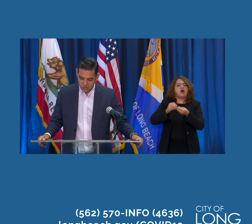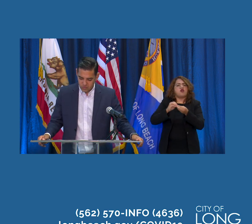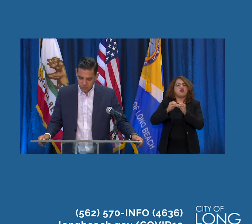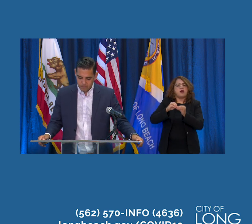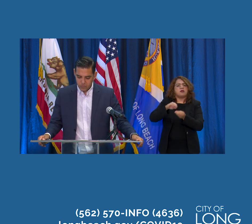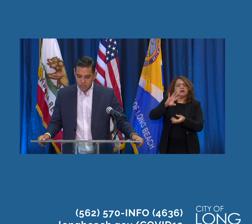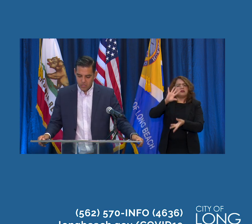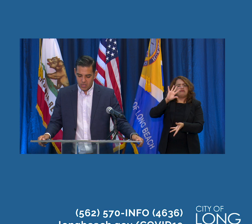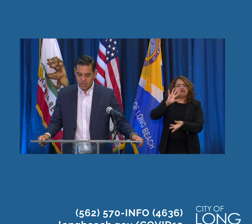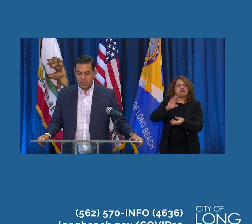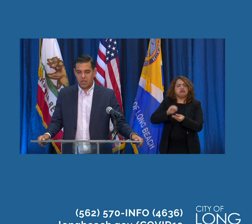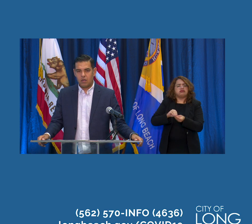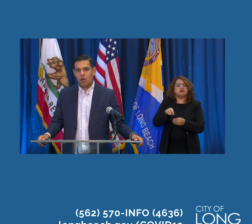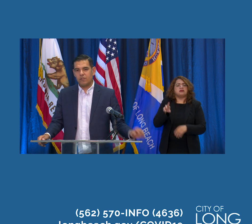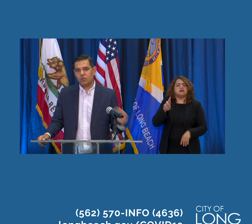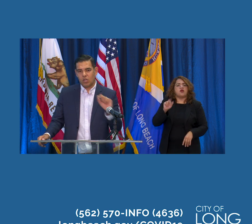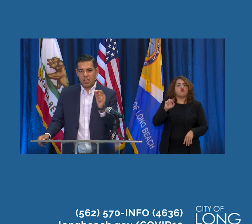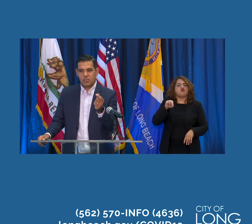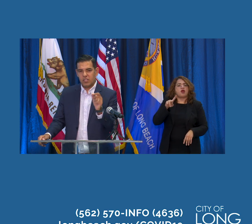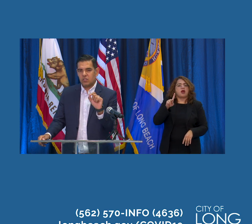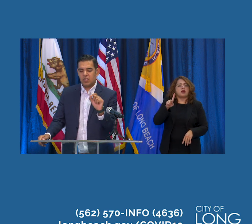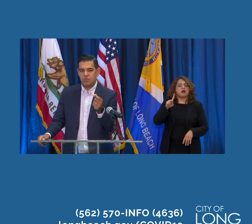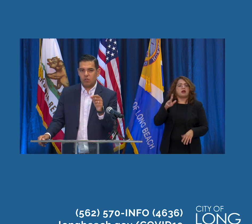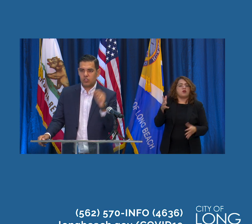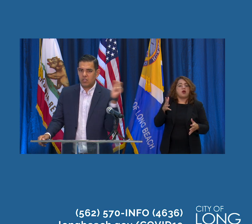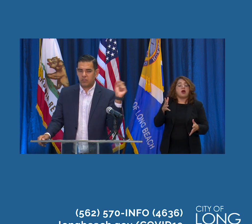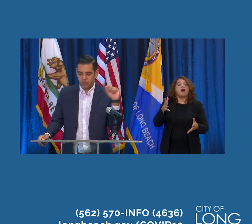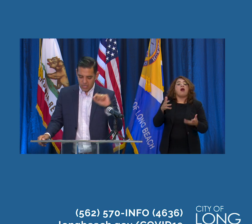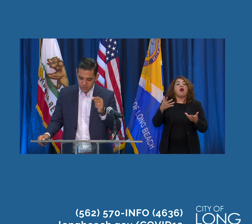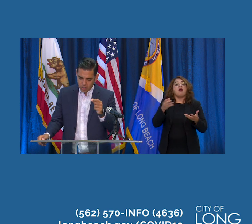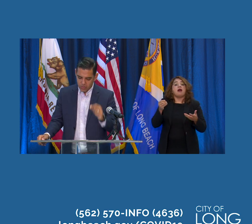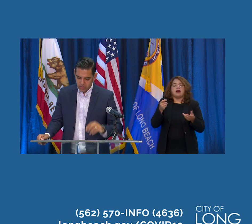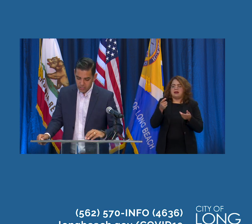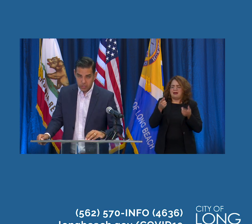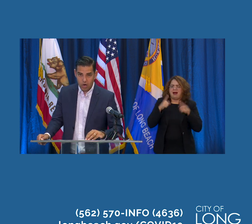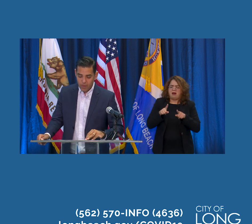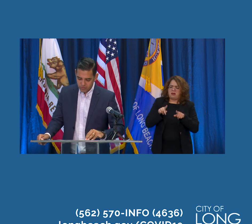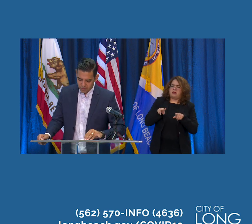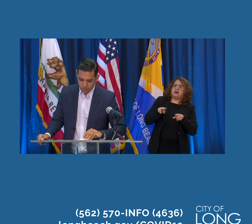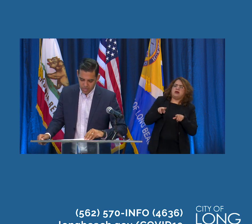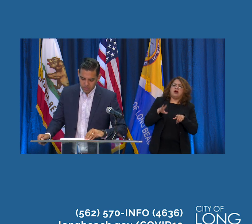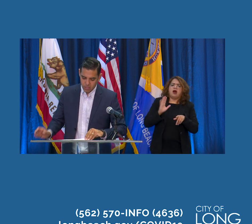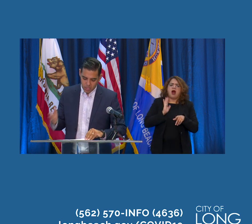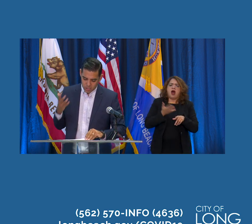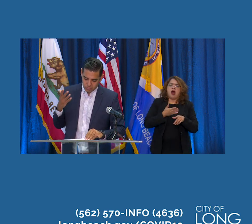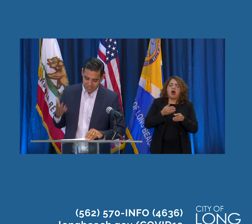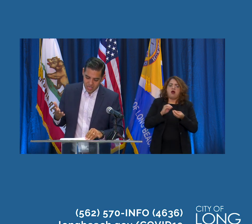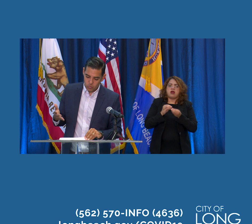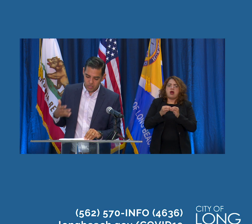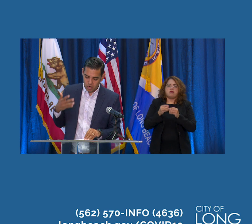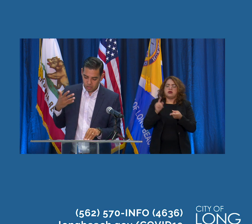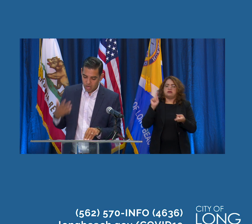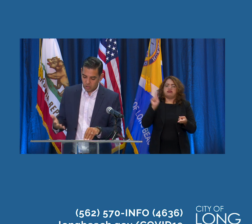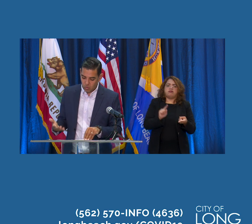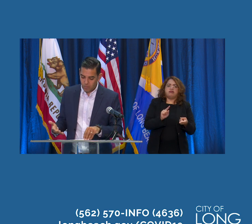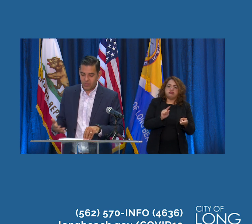This system also caused a small shift a few days ago into our positivity rate so again we are lower.